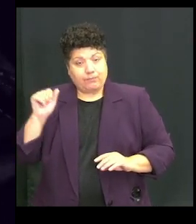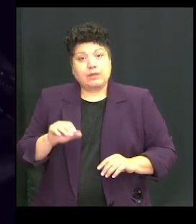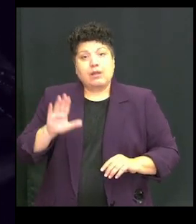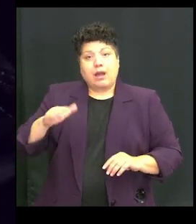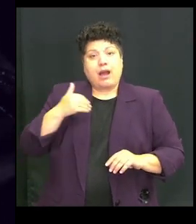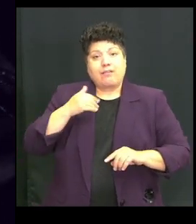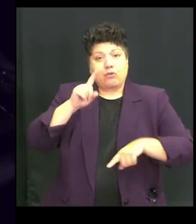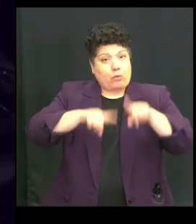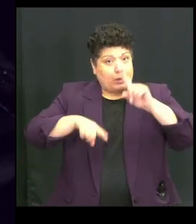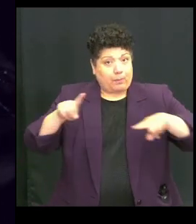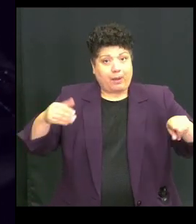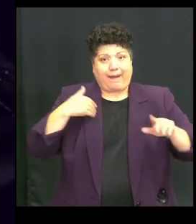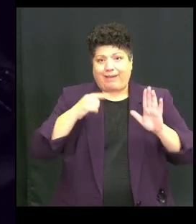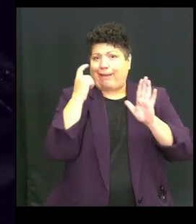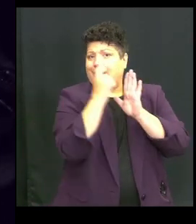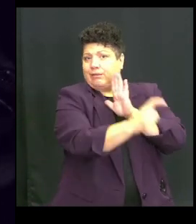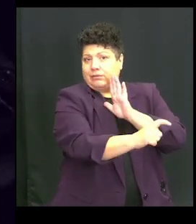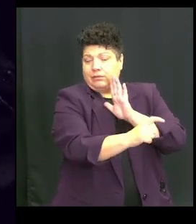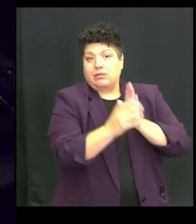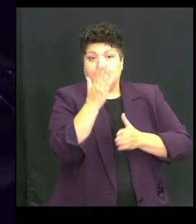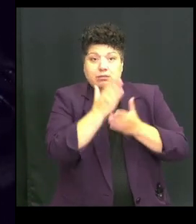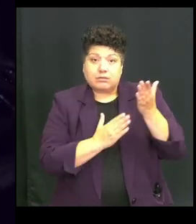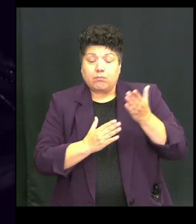Some were right leaning headlines; some were left leaning headlines.